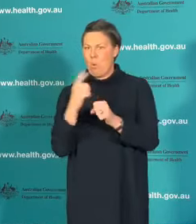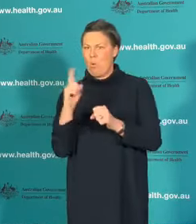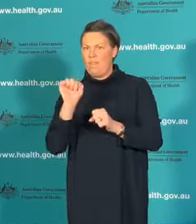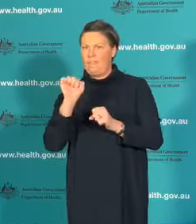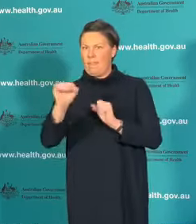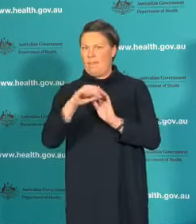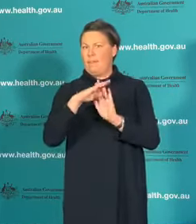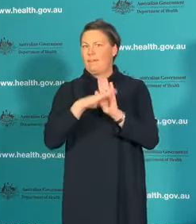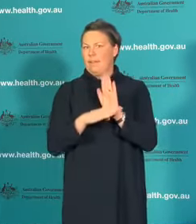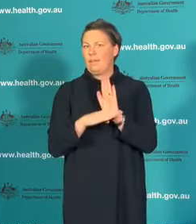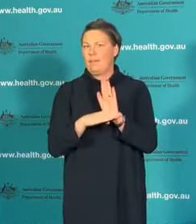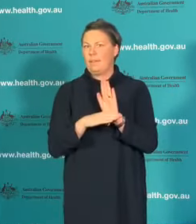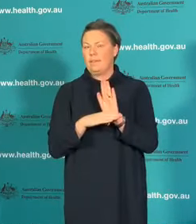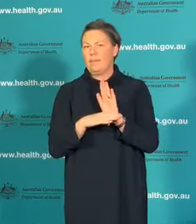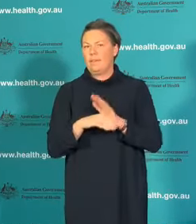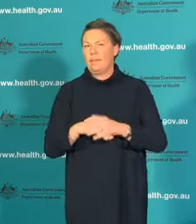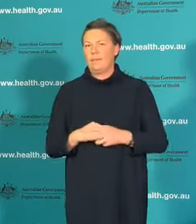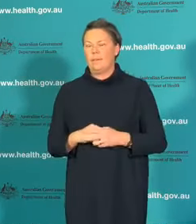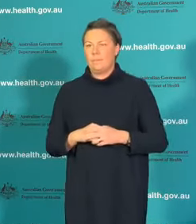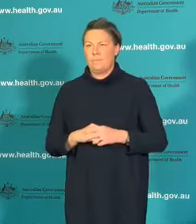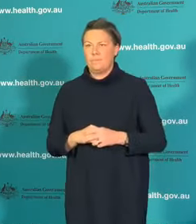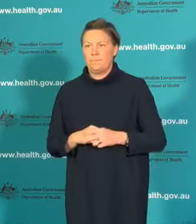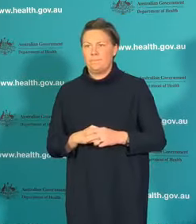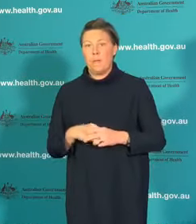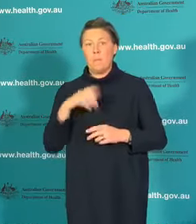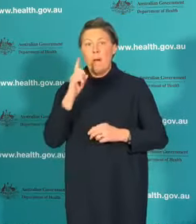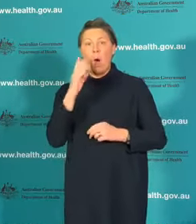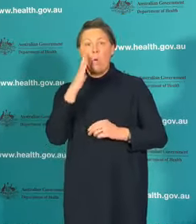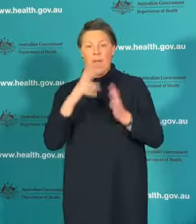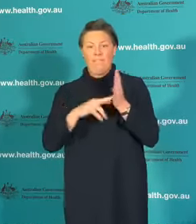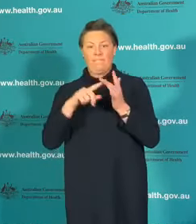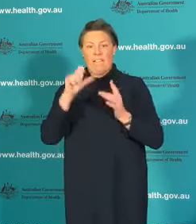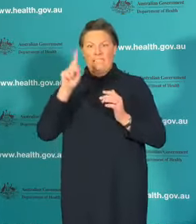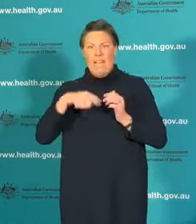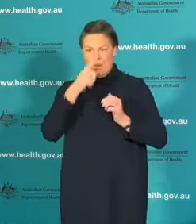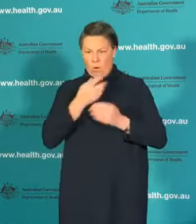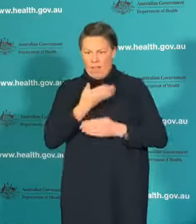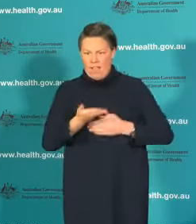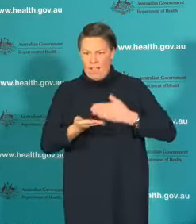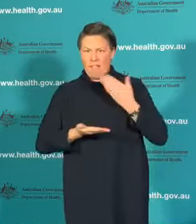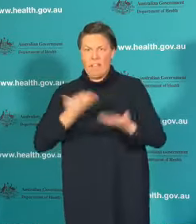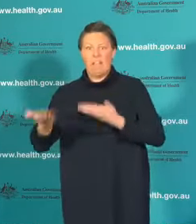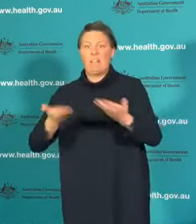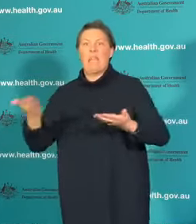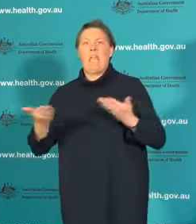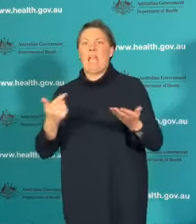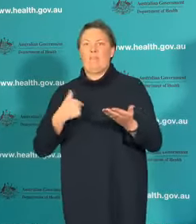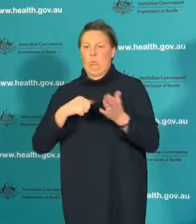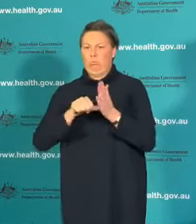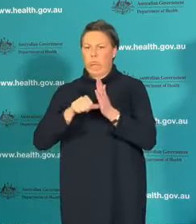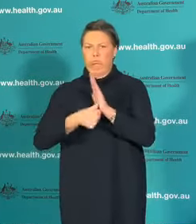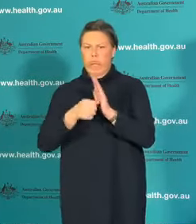has been in place since we started to see the rise in community transmissions. On the phone we have Nour.